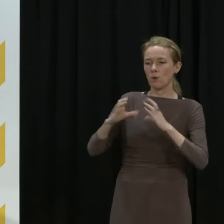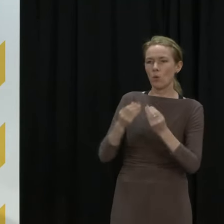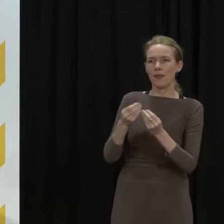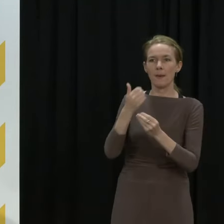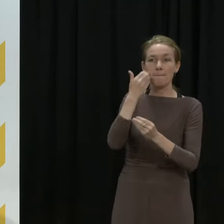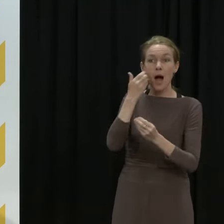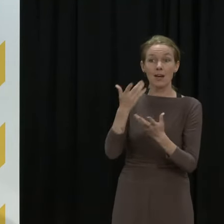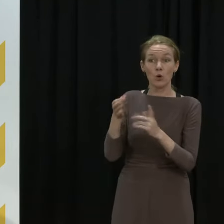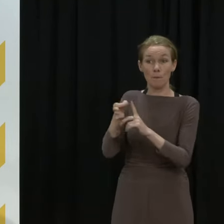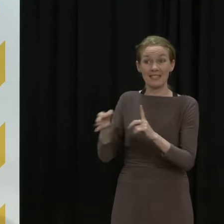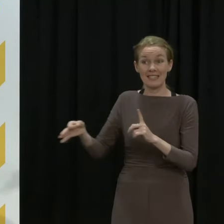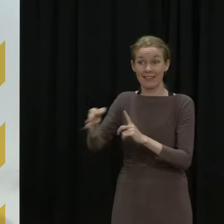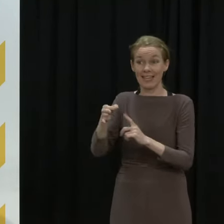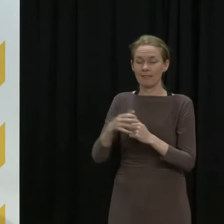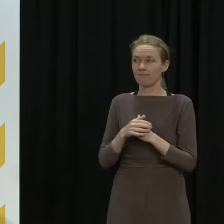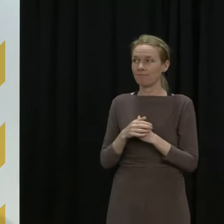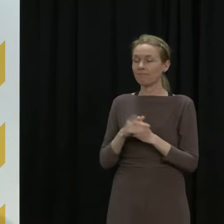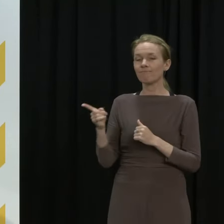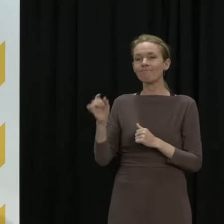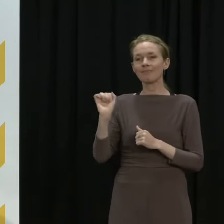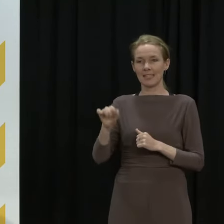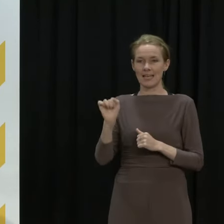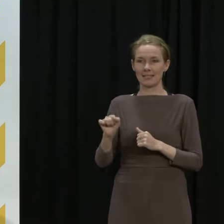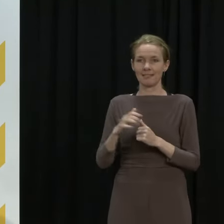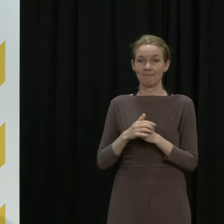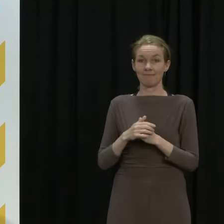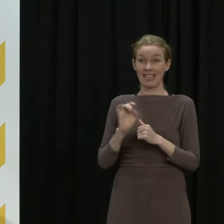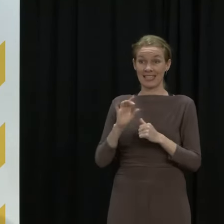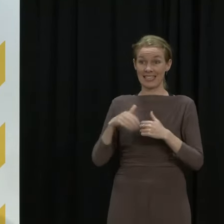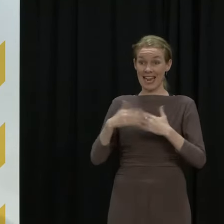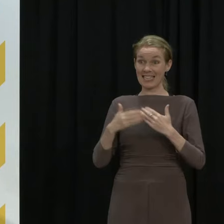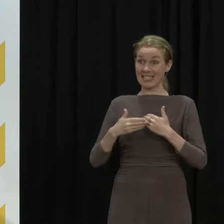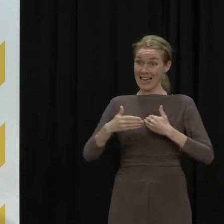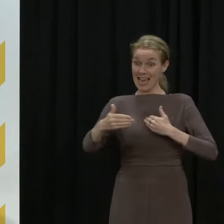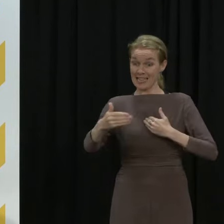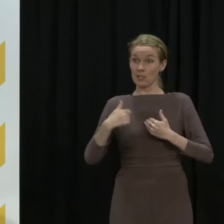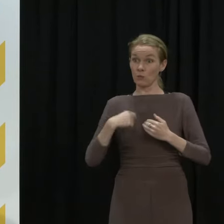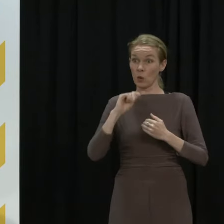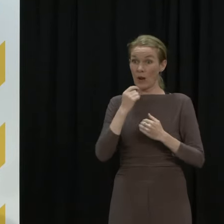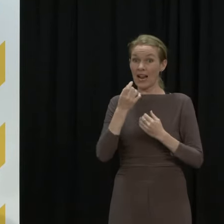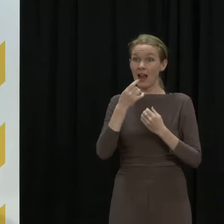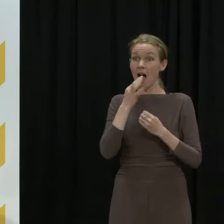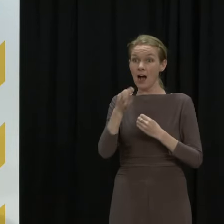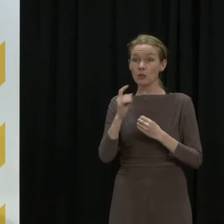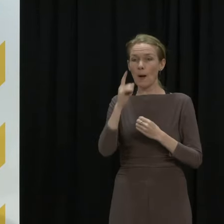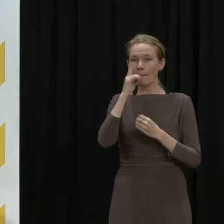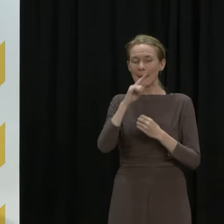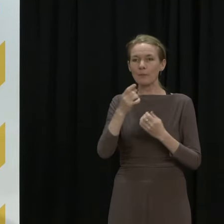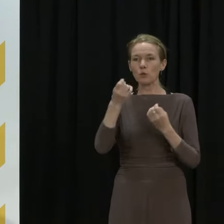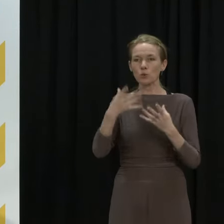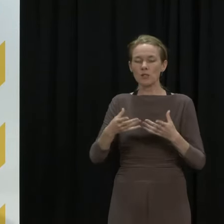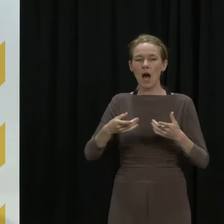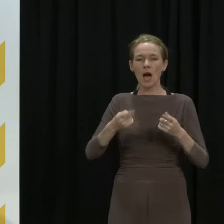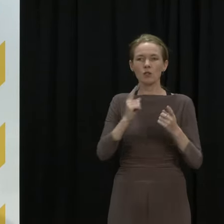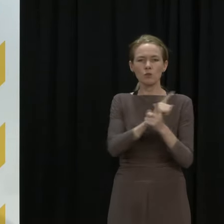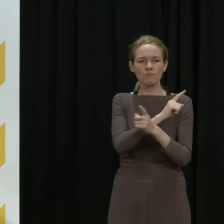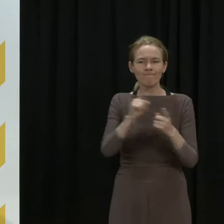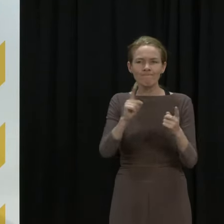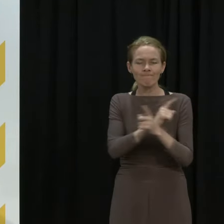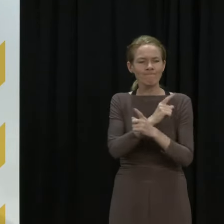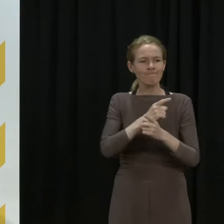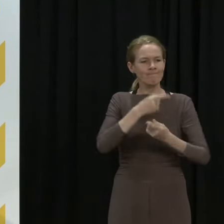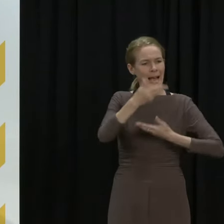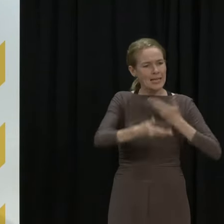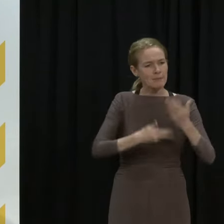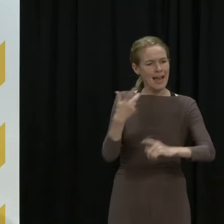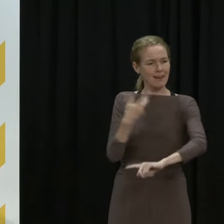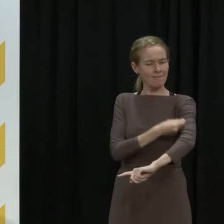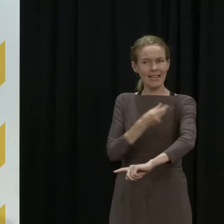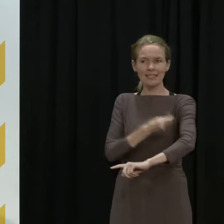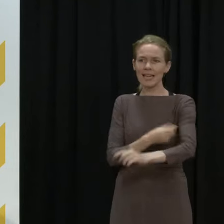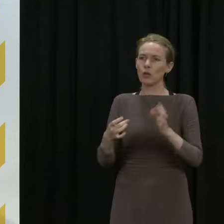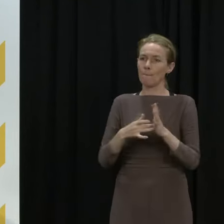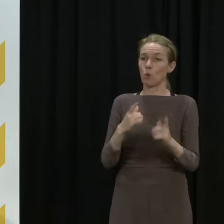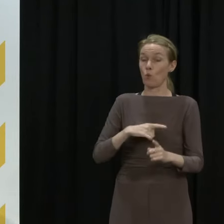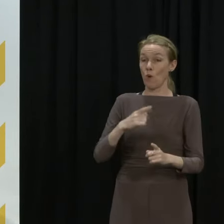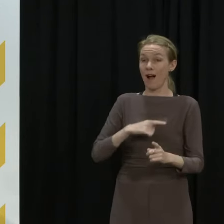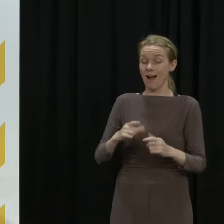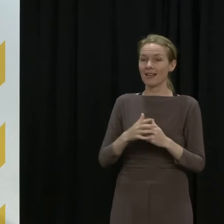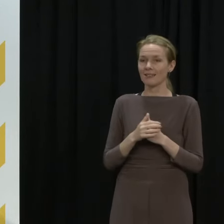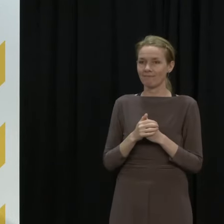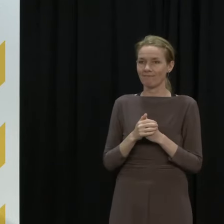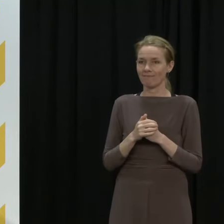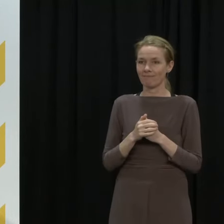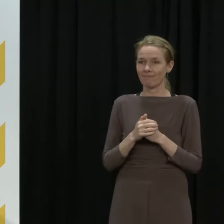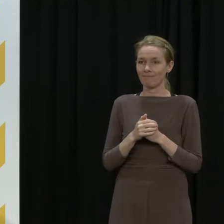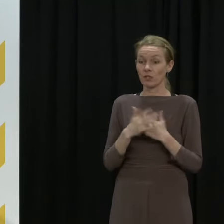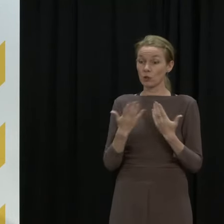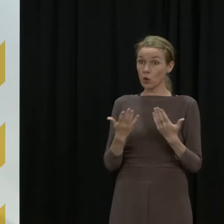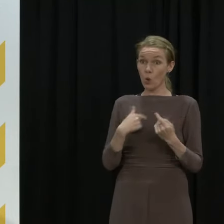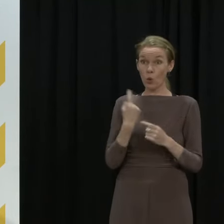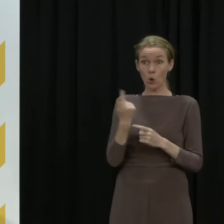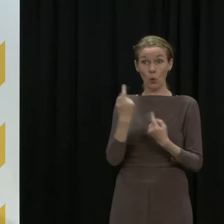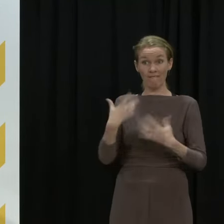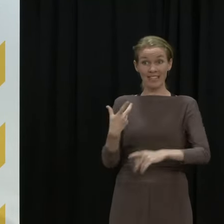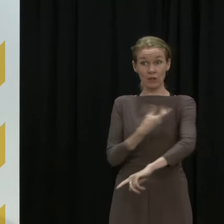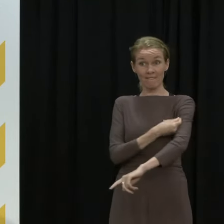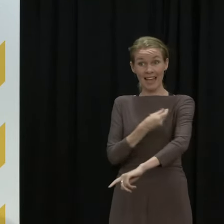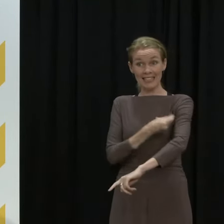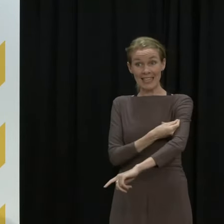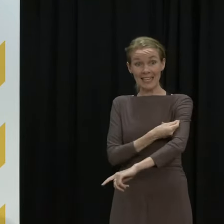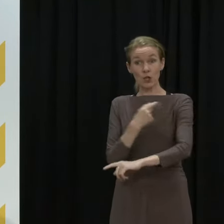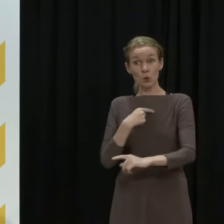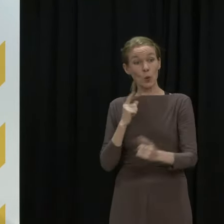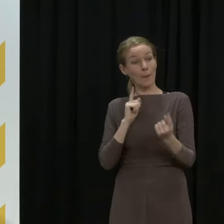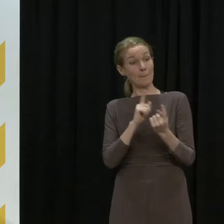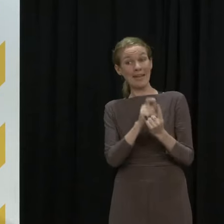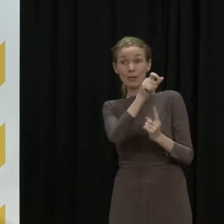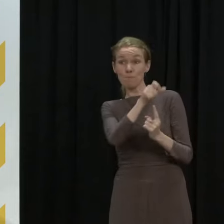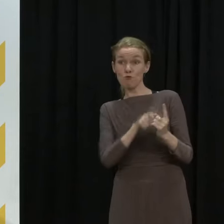a critical response.